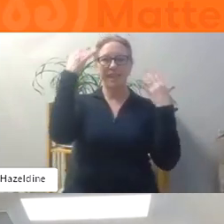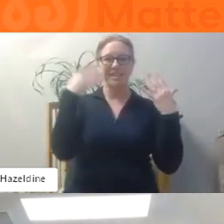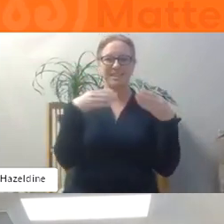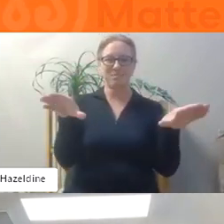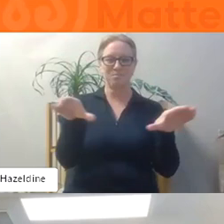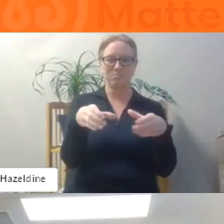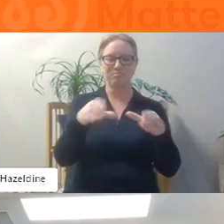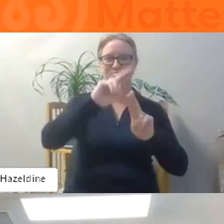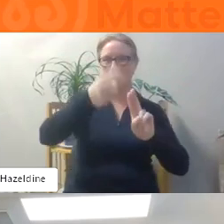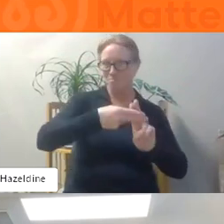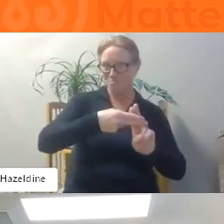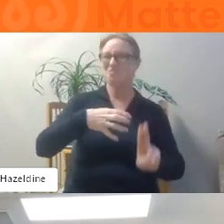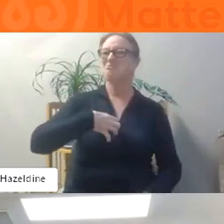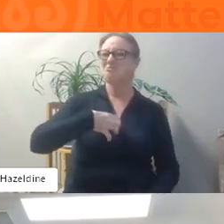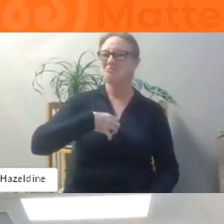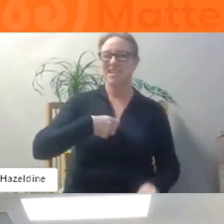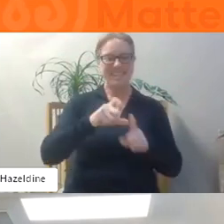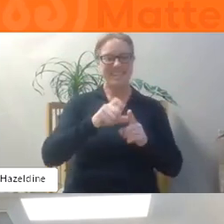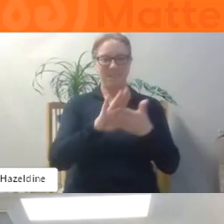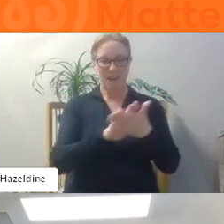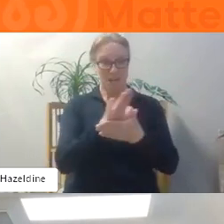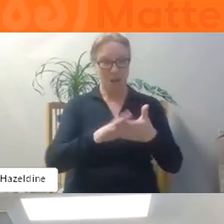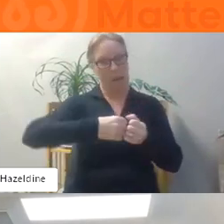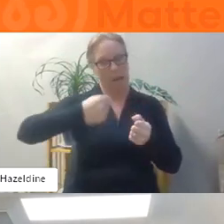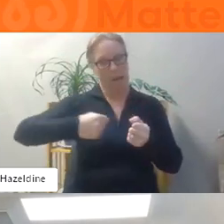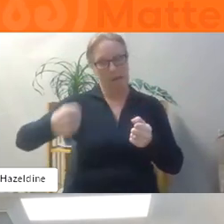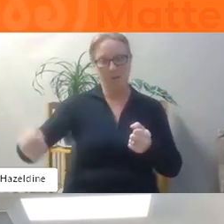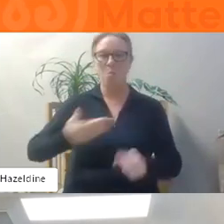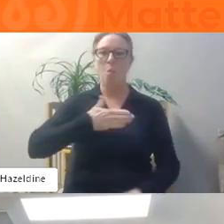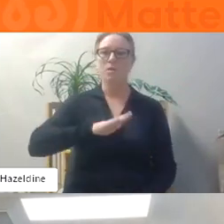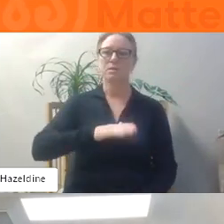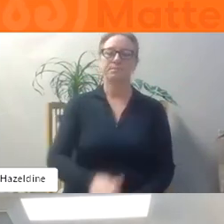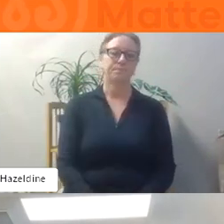want to expand that definition a little bit and say that I think